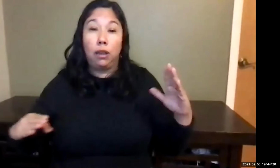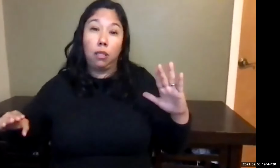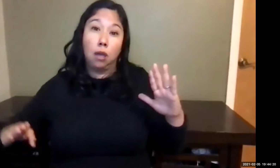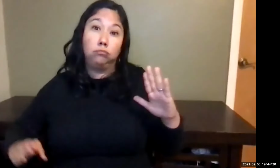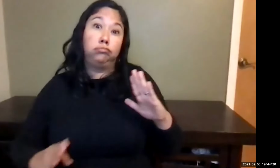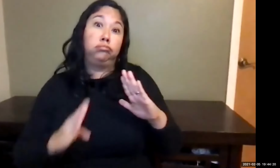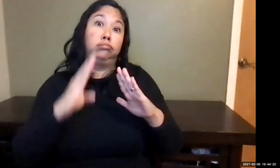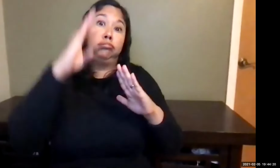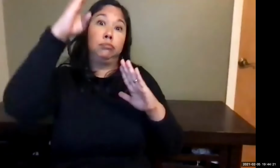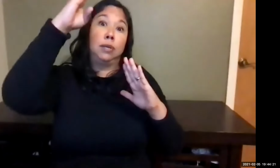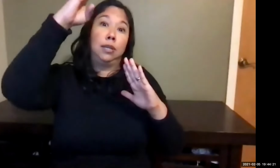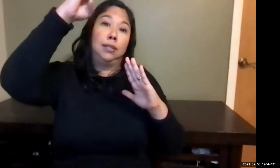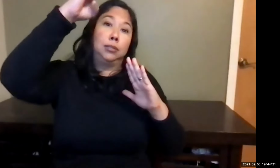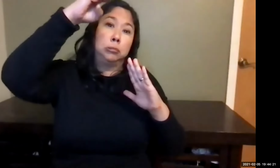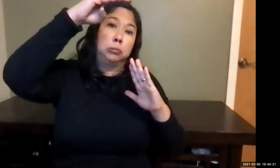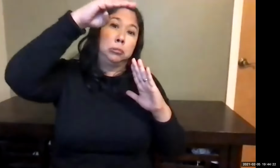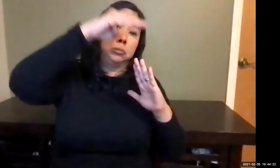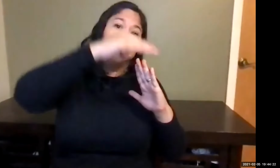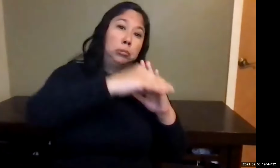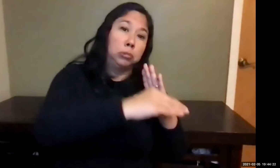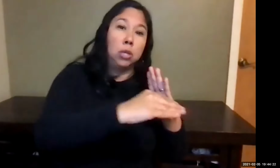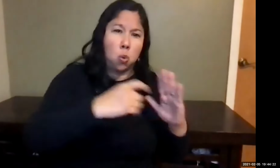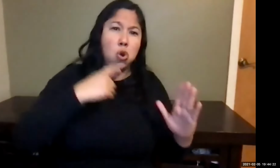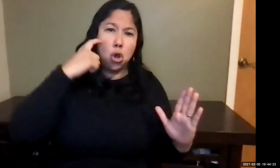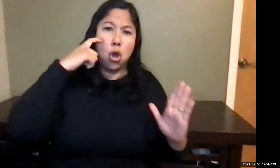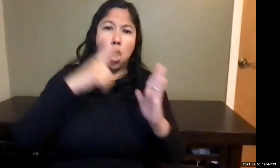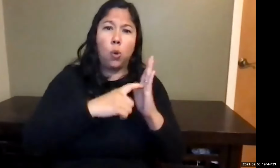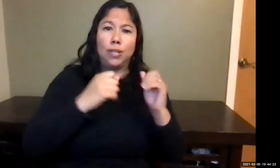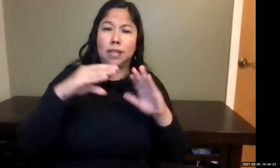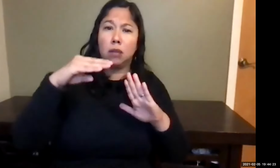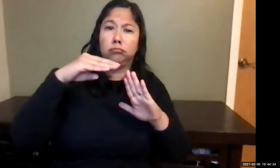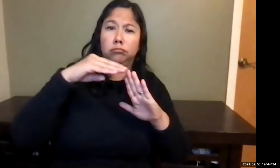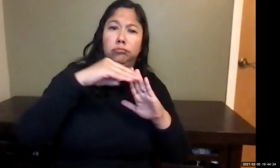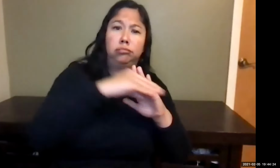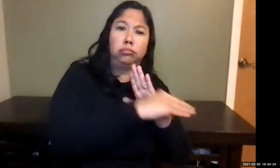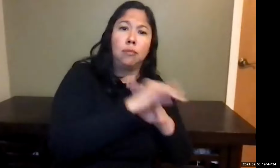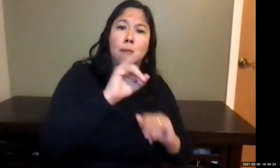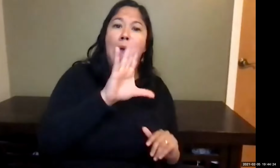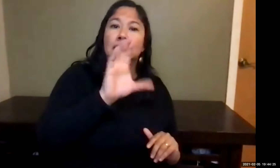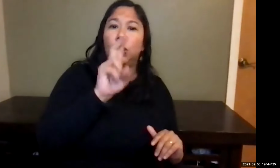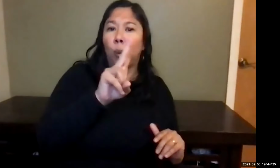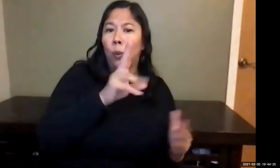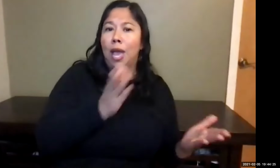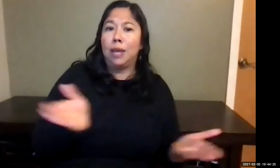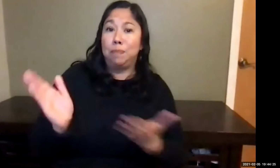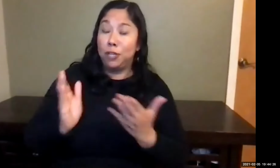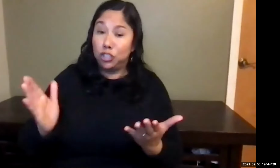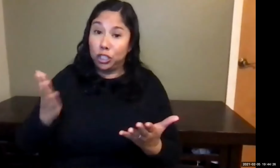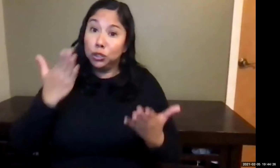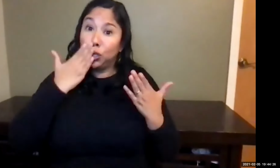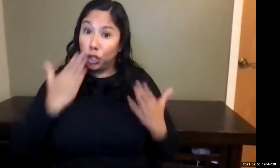And we are seeing the case rates, hospitalizations, ICU admissions drop, and those are all good signs.